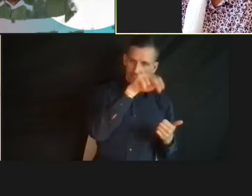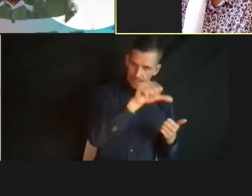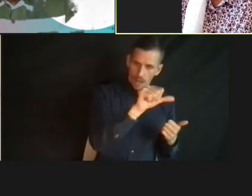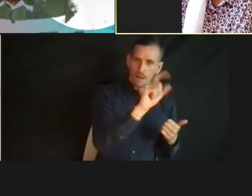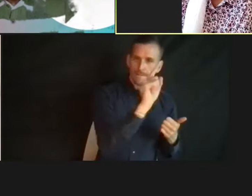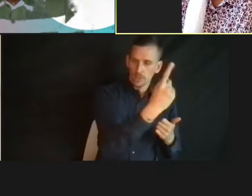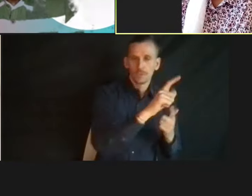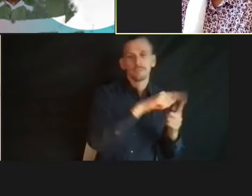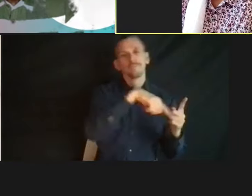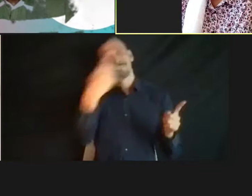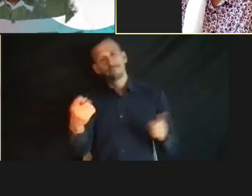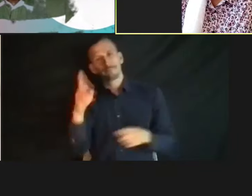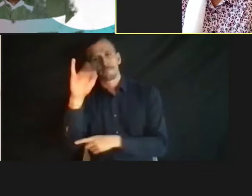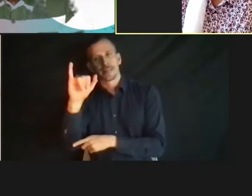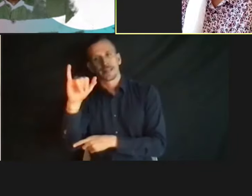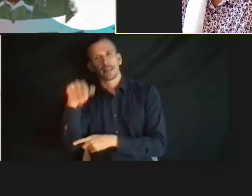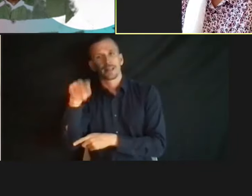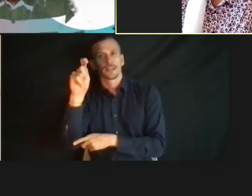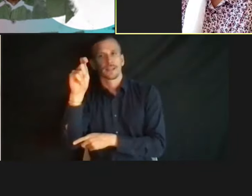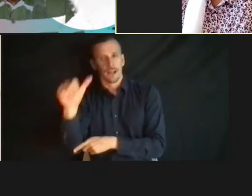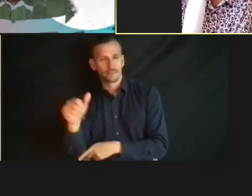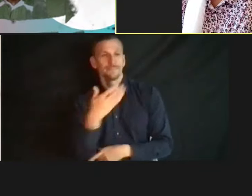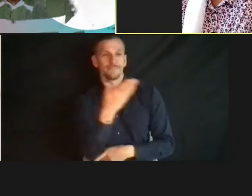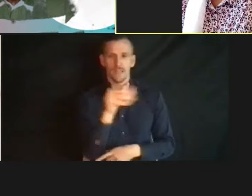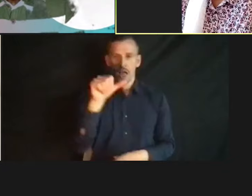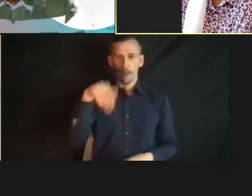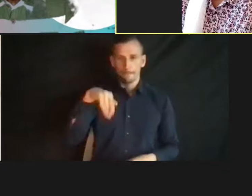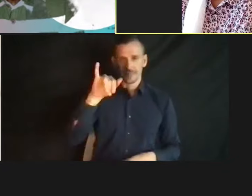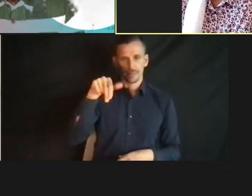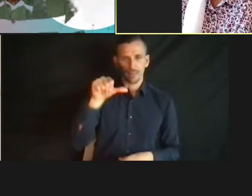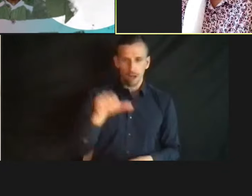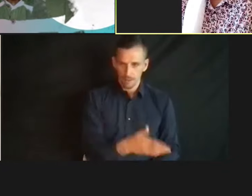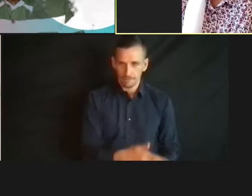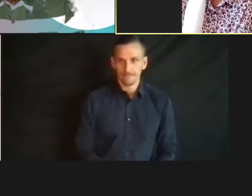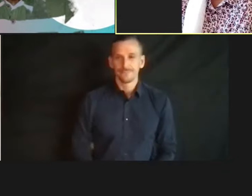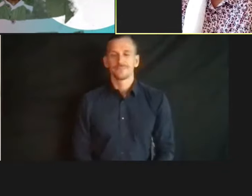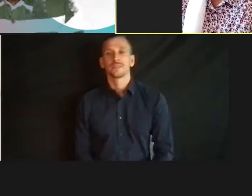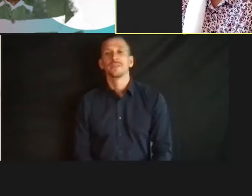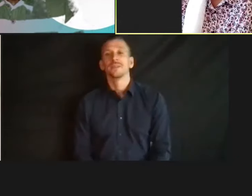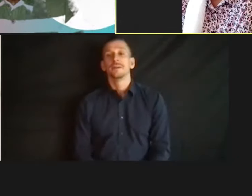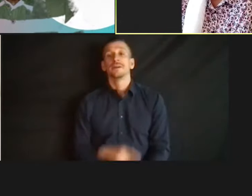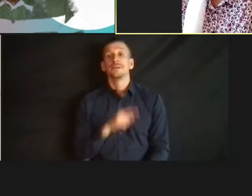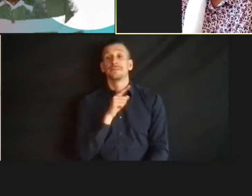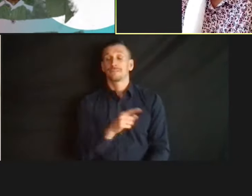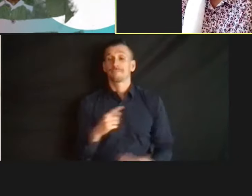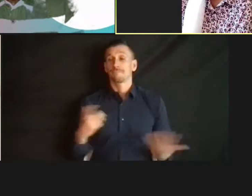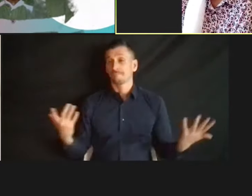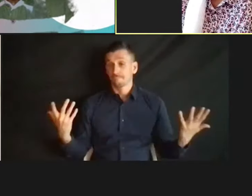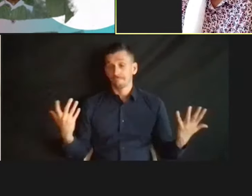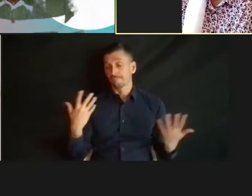group work, not individual. We all have to be together on the solutions. What I mean with